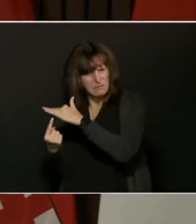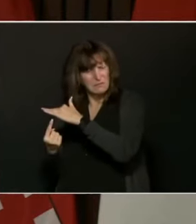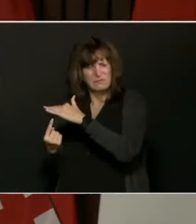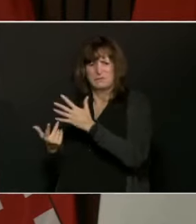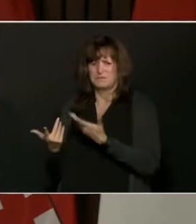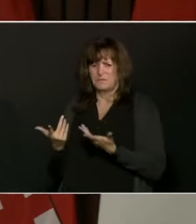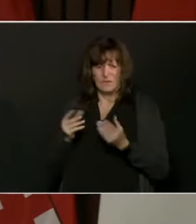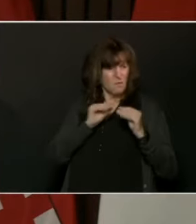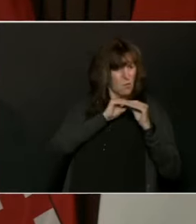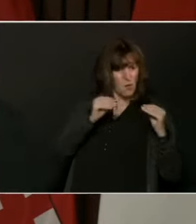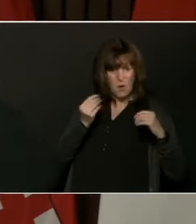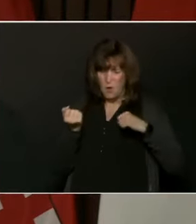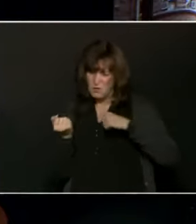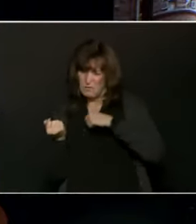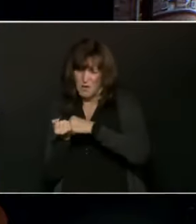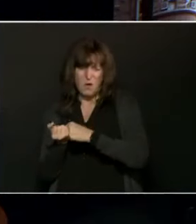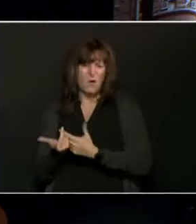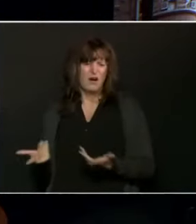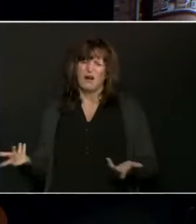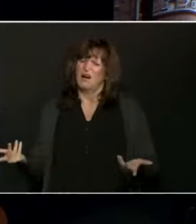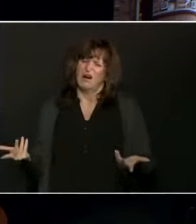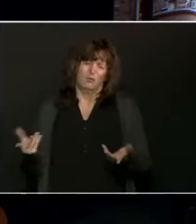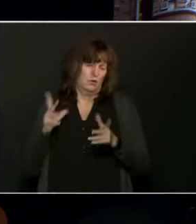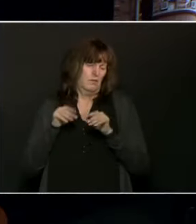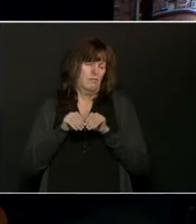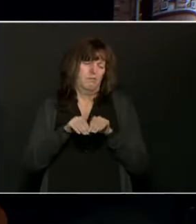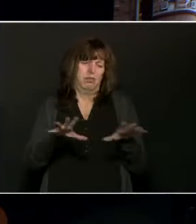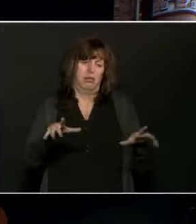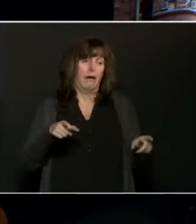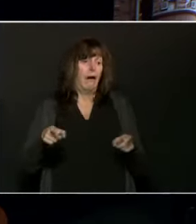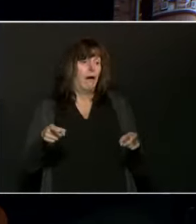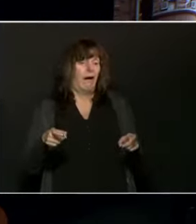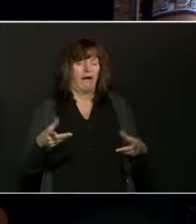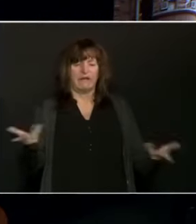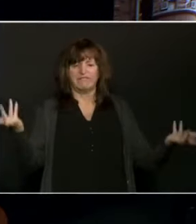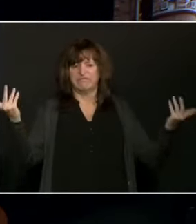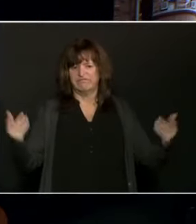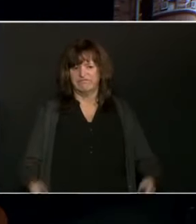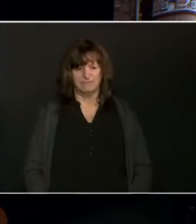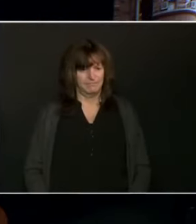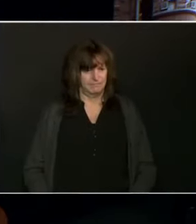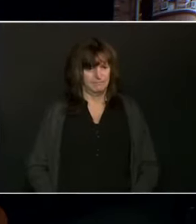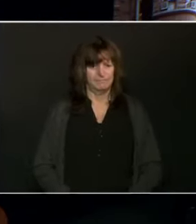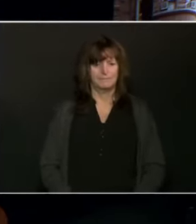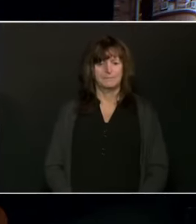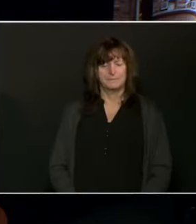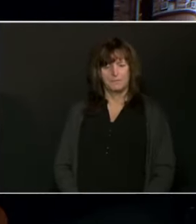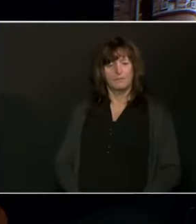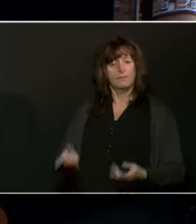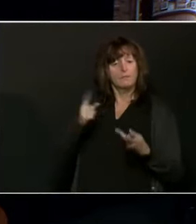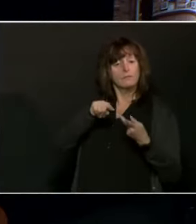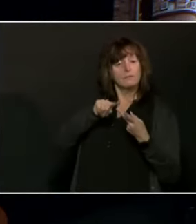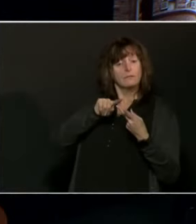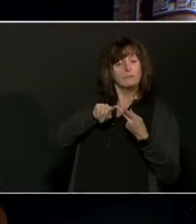HOME, WE WILL NOT BE ABLE TO GET CONTROL OF THE PANDEMIC. FOLLOW-UP?